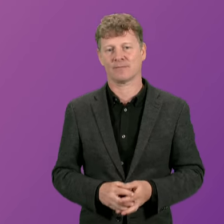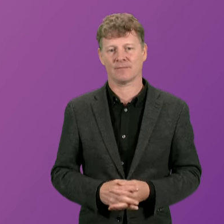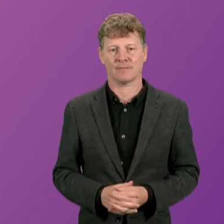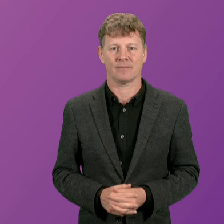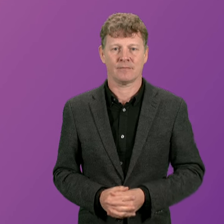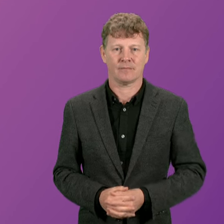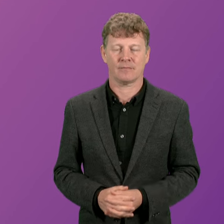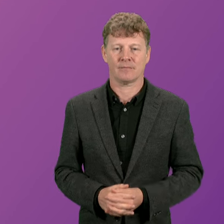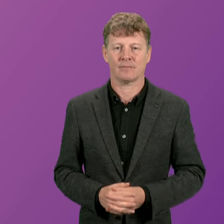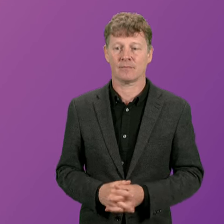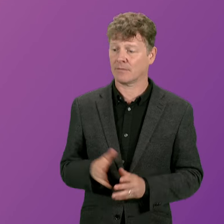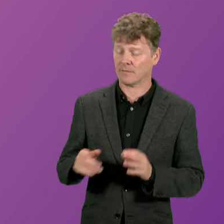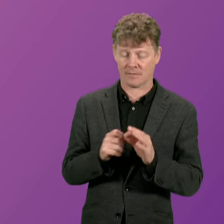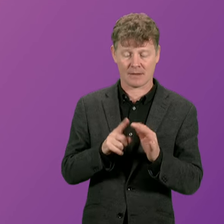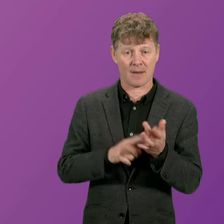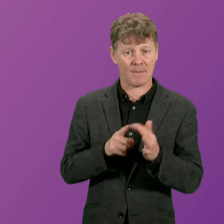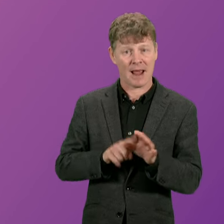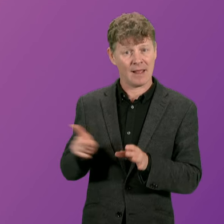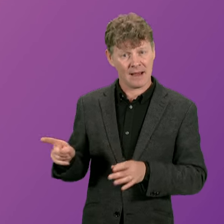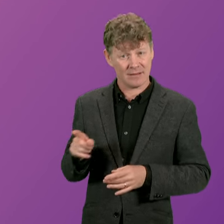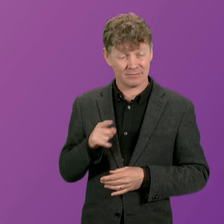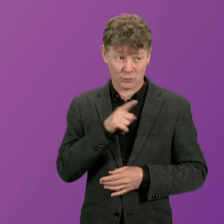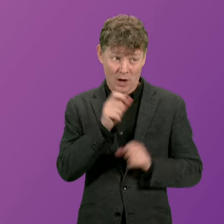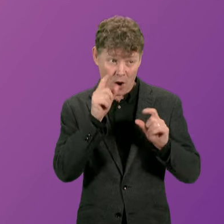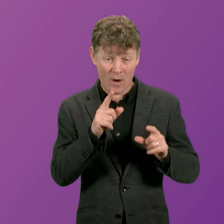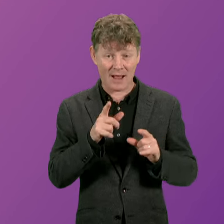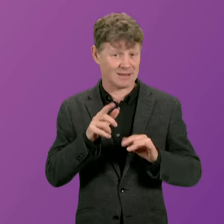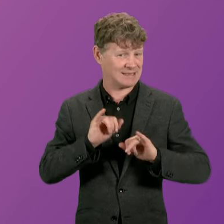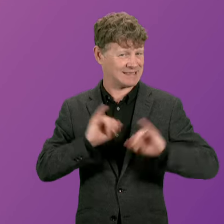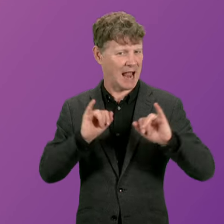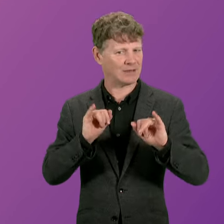The First Minister will be aware of the unfolding scandal with the funeral business run by Steven